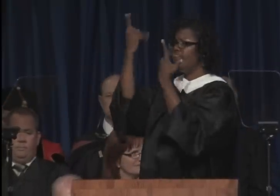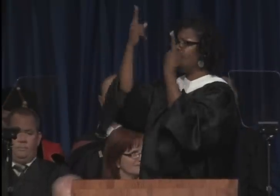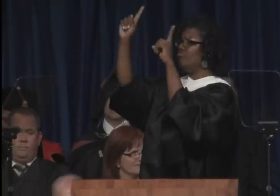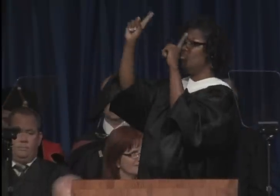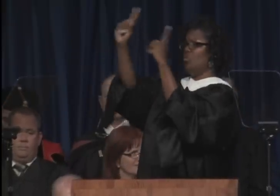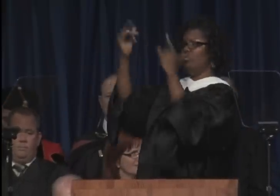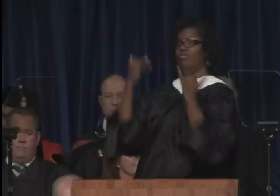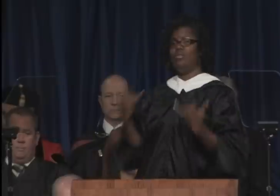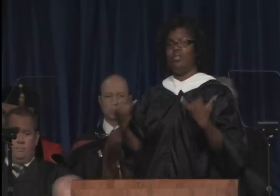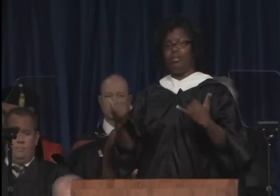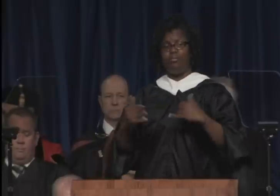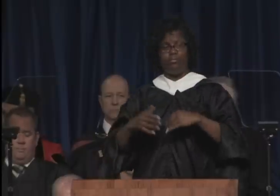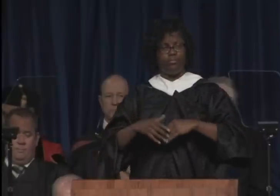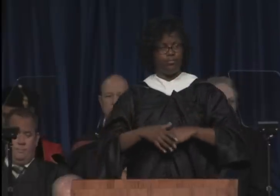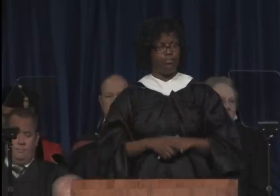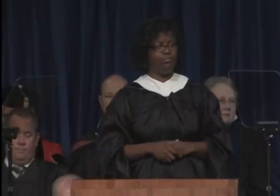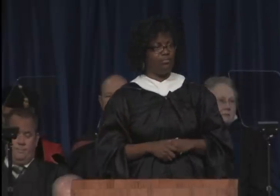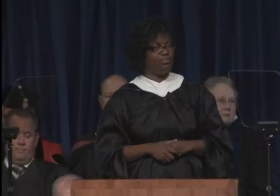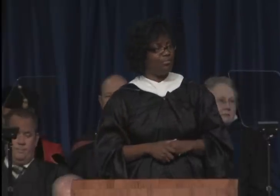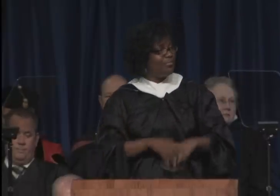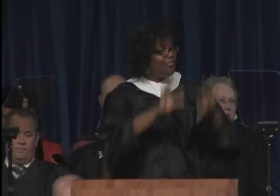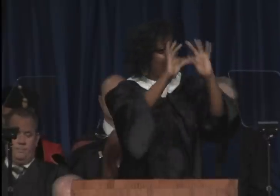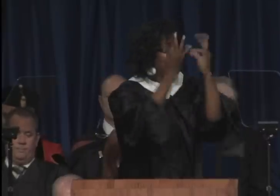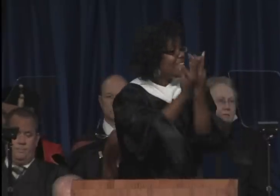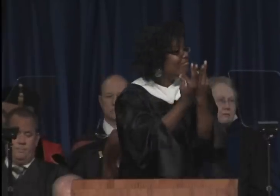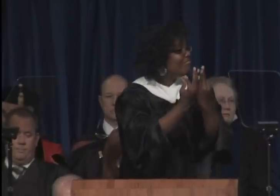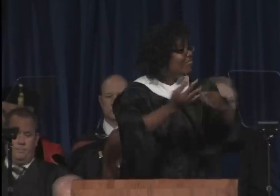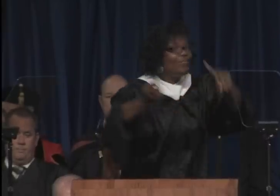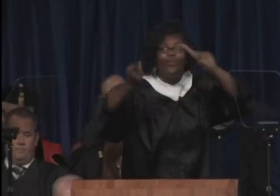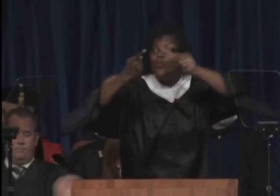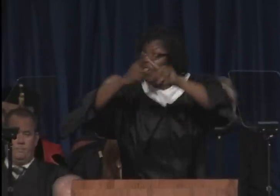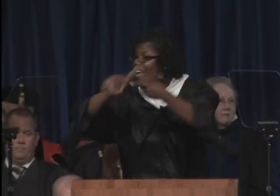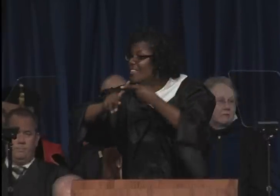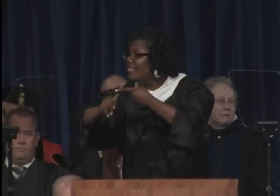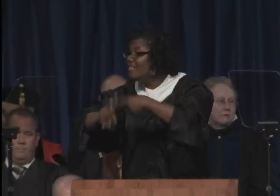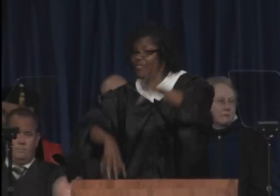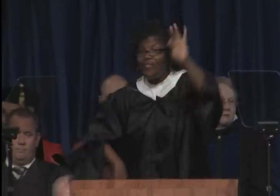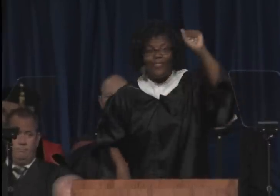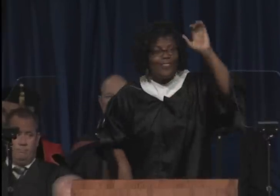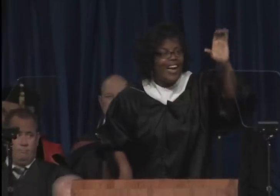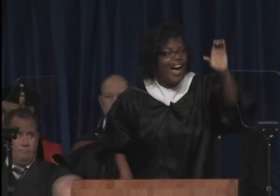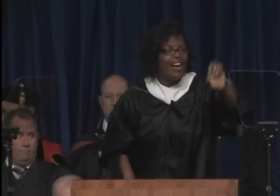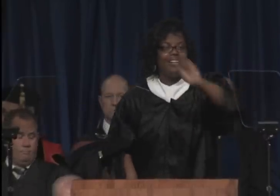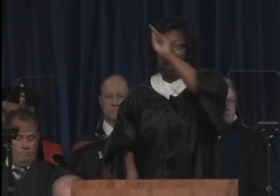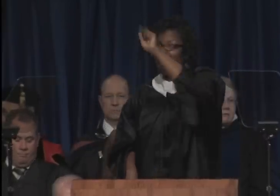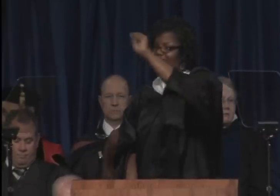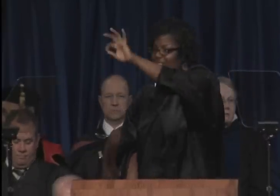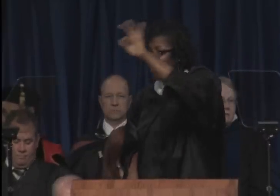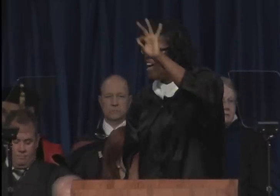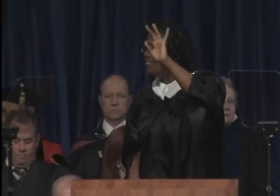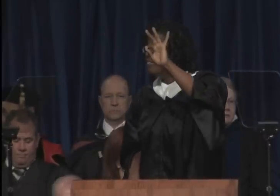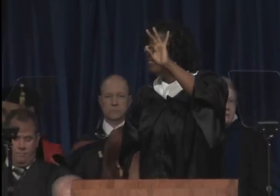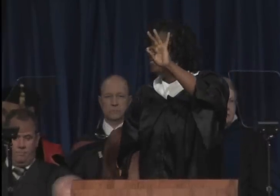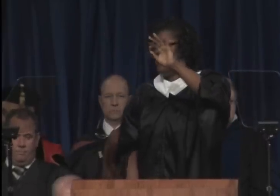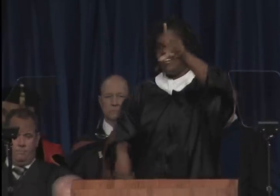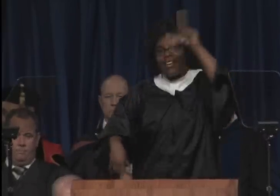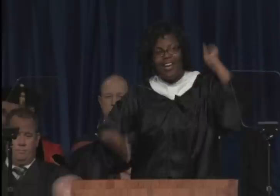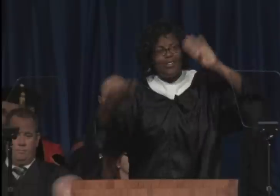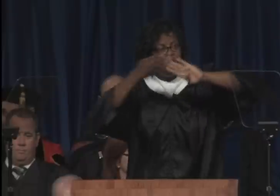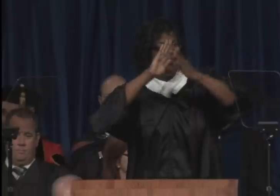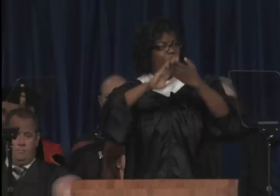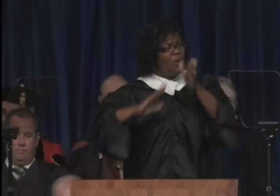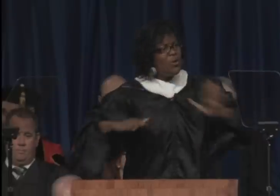friends, the faculty and staff, and to Gallaudet